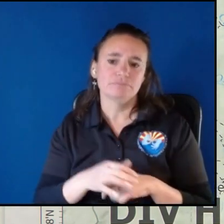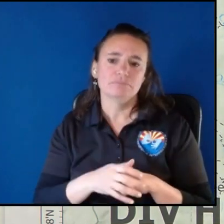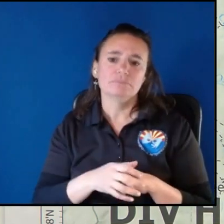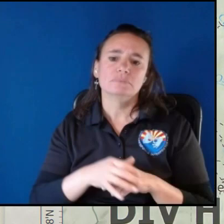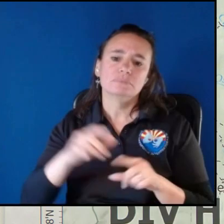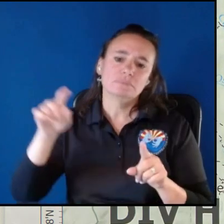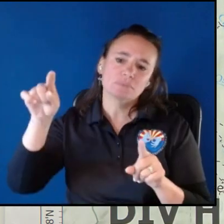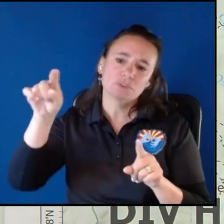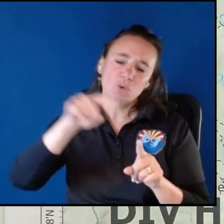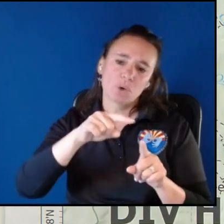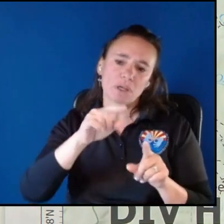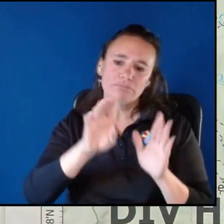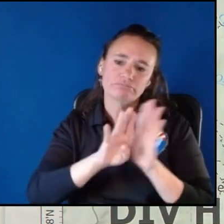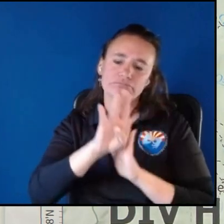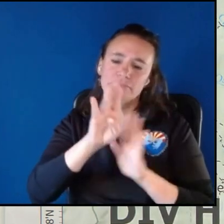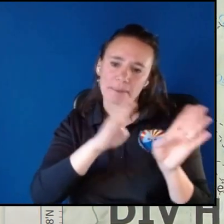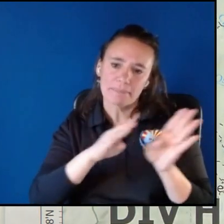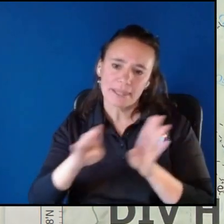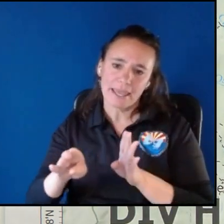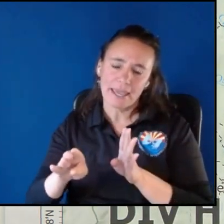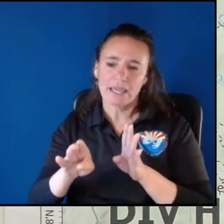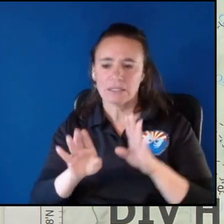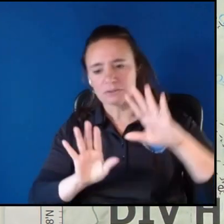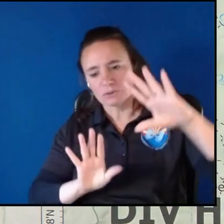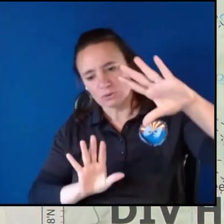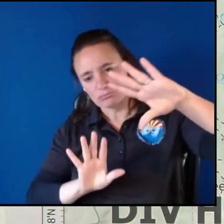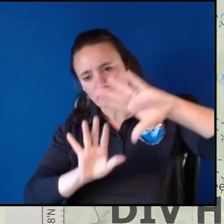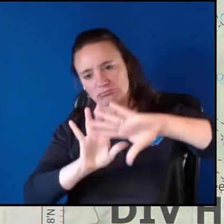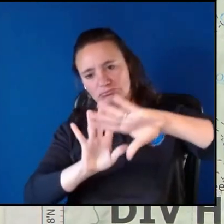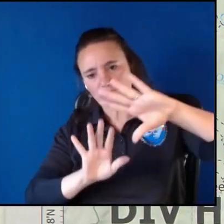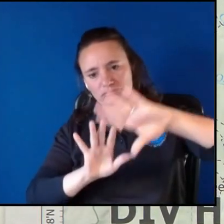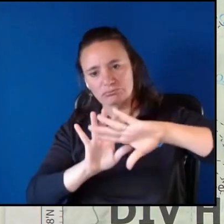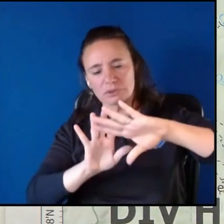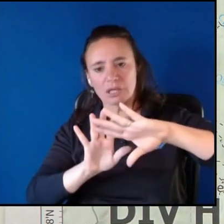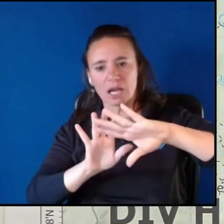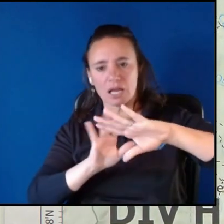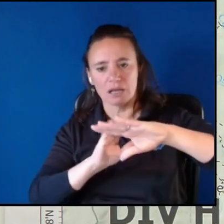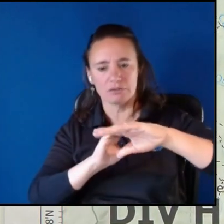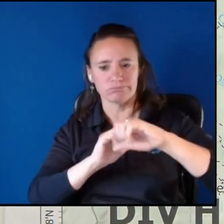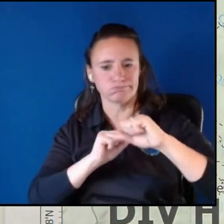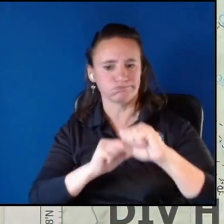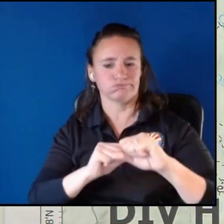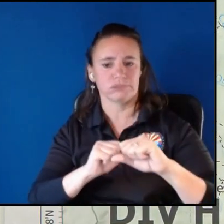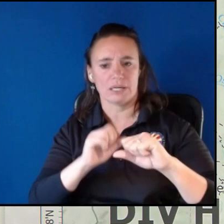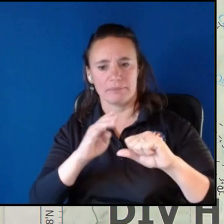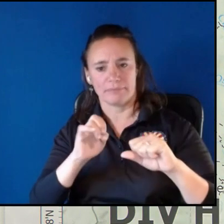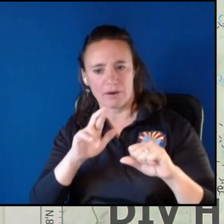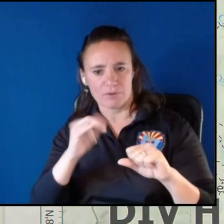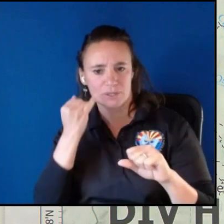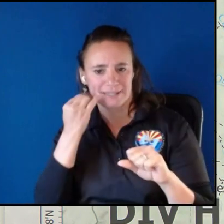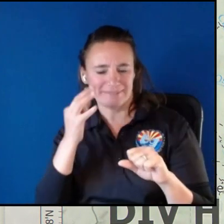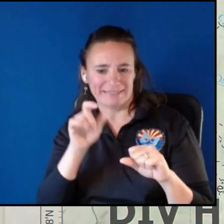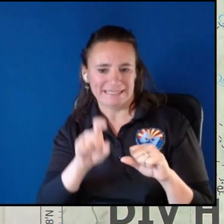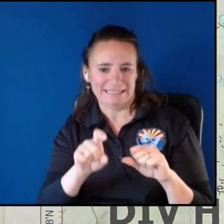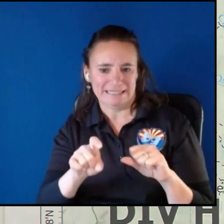here and then from up in this area to kind of just buffer this zone out as needed. That's not like we're gonna go